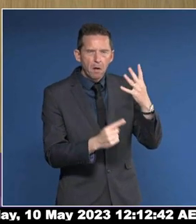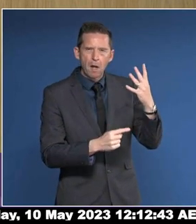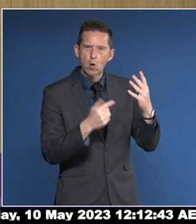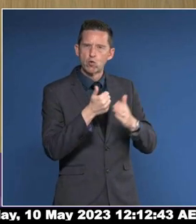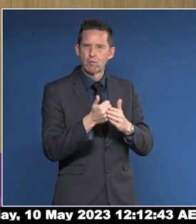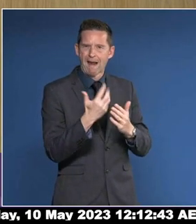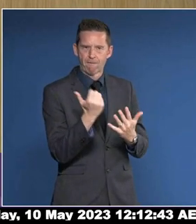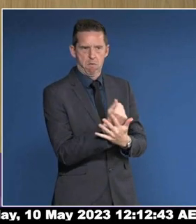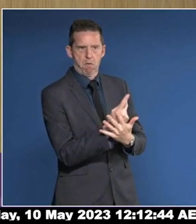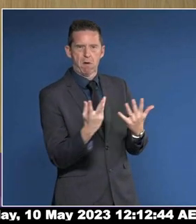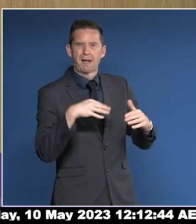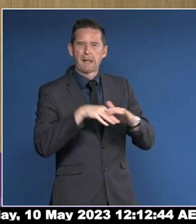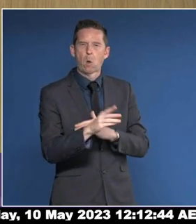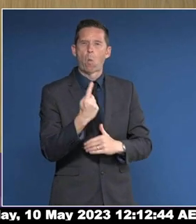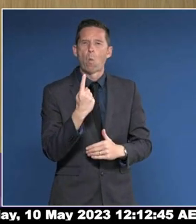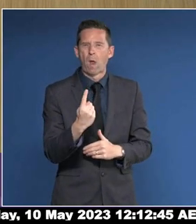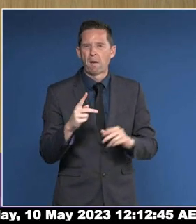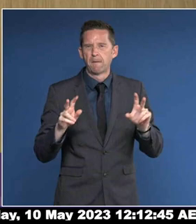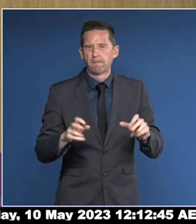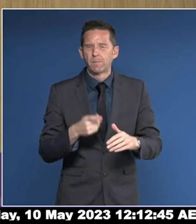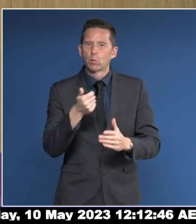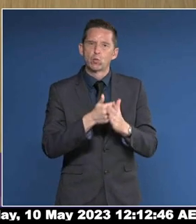investigations, you will see signs of potential neglect.